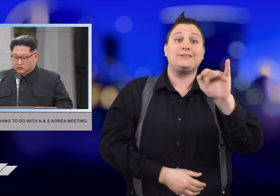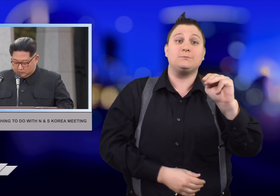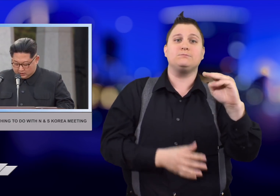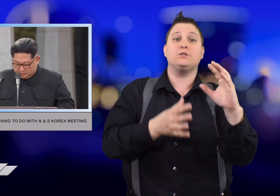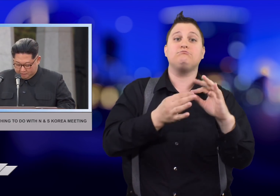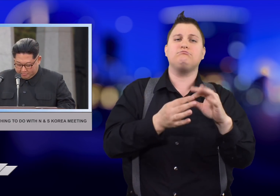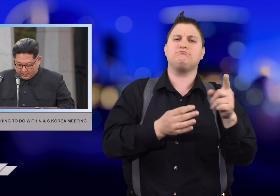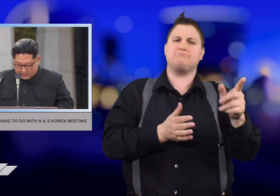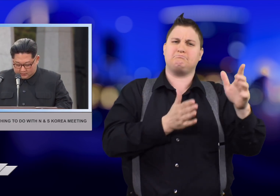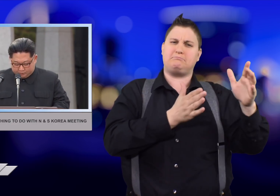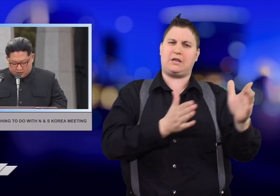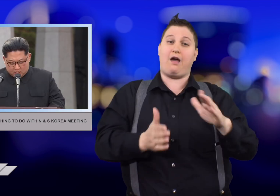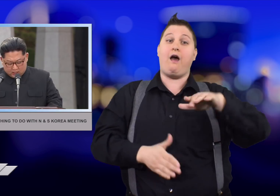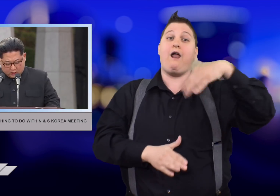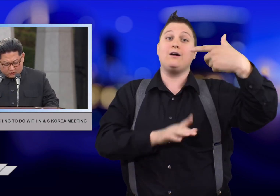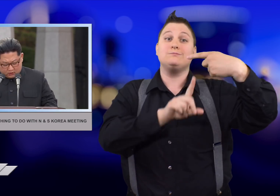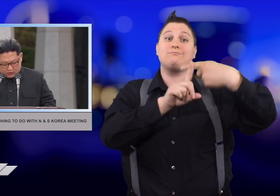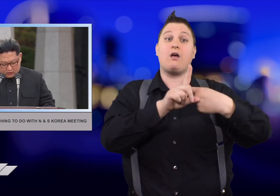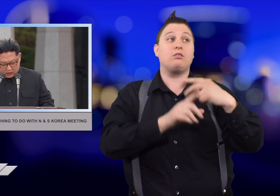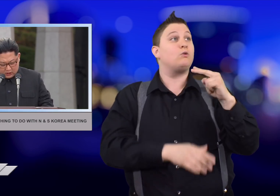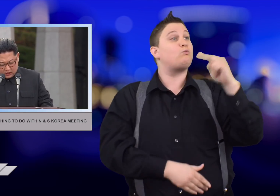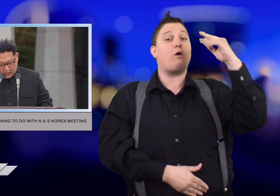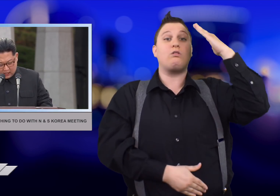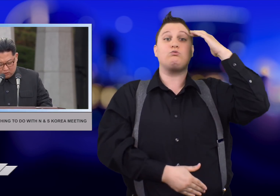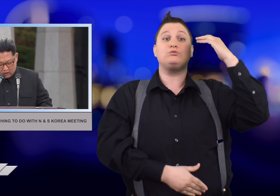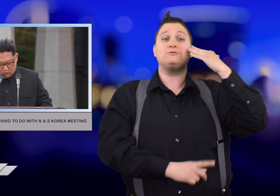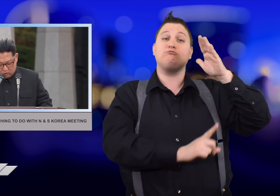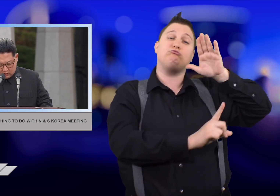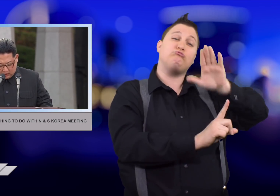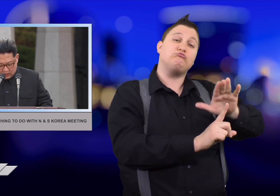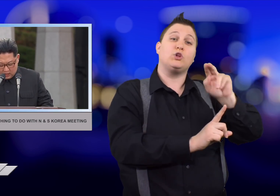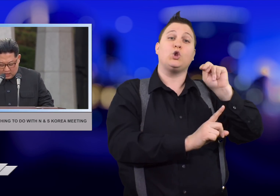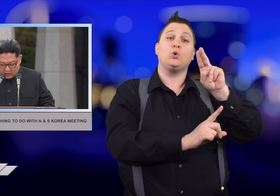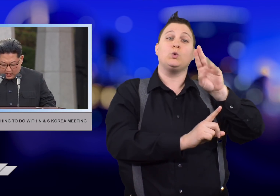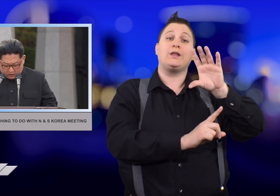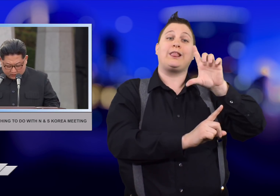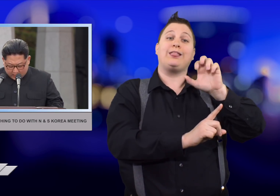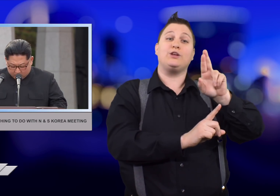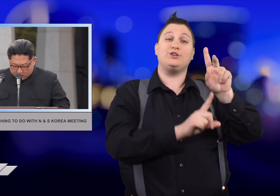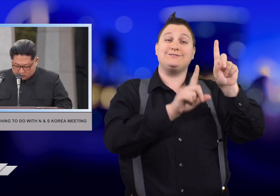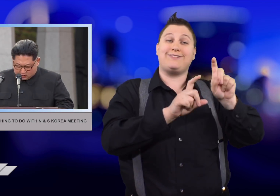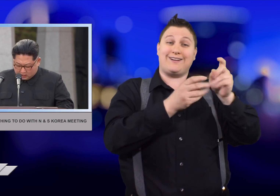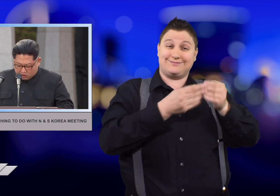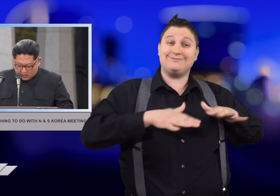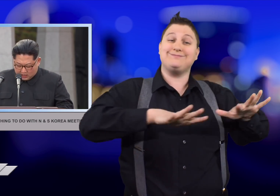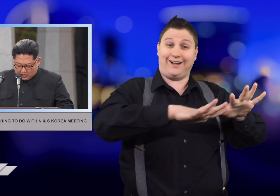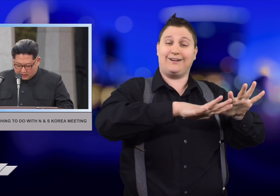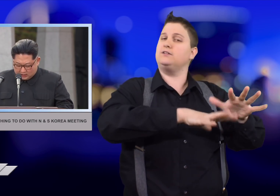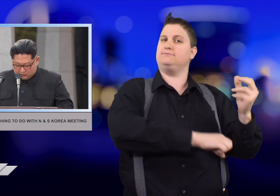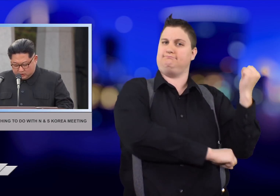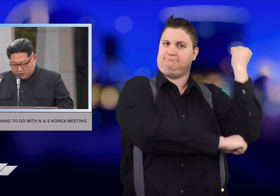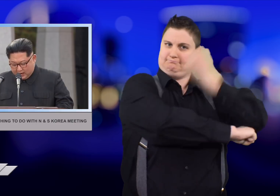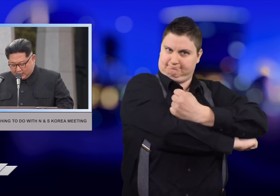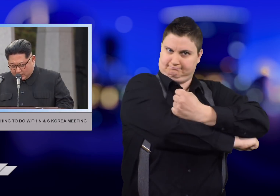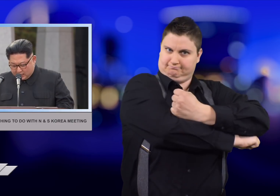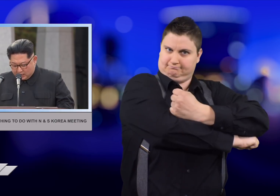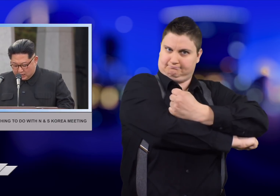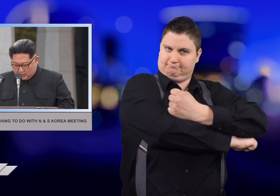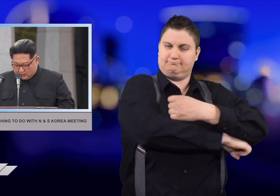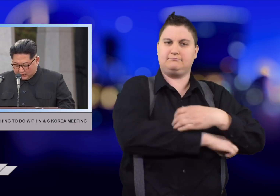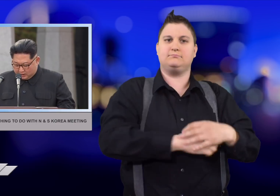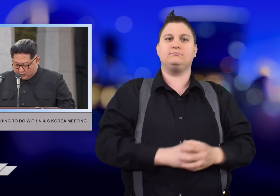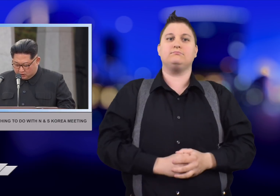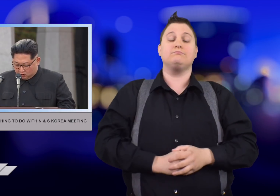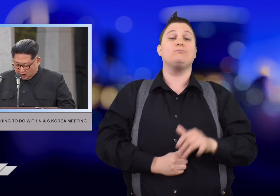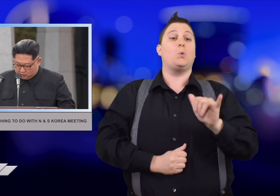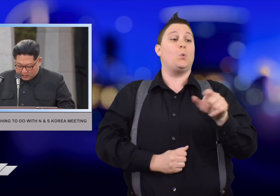Kim says he's planning to close North Korea's nuclear test site next month.